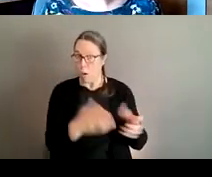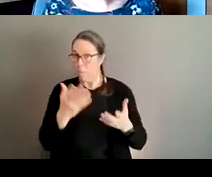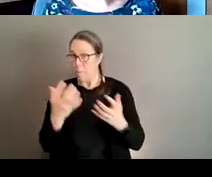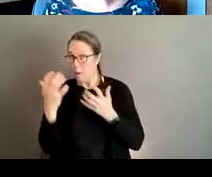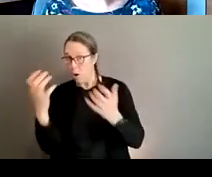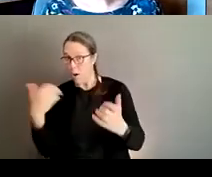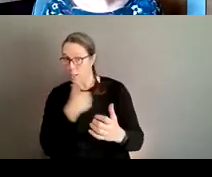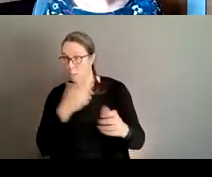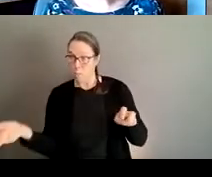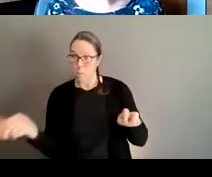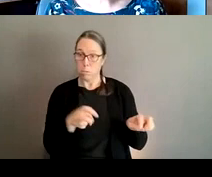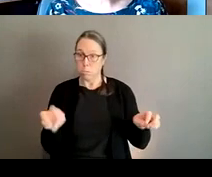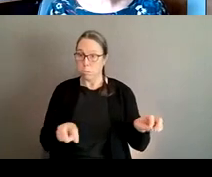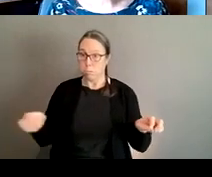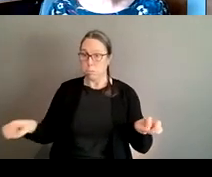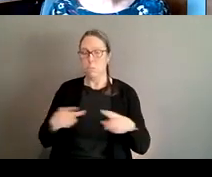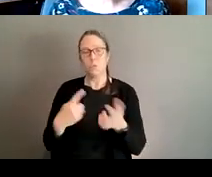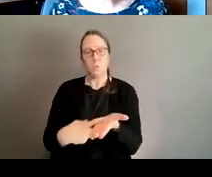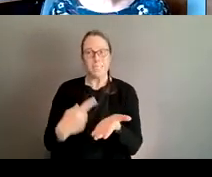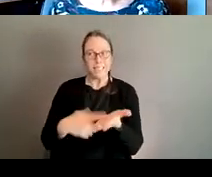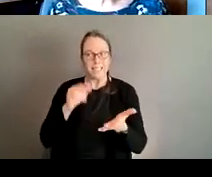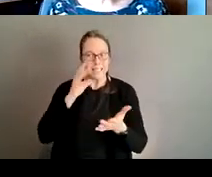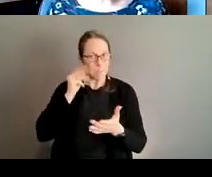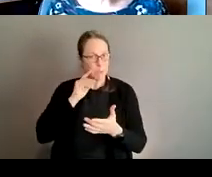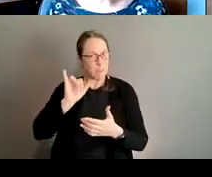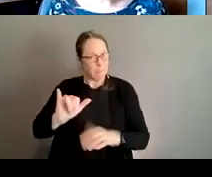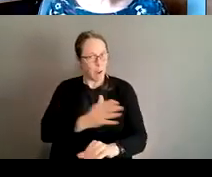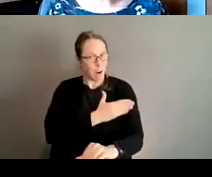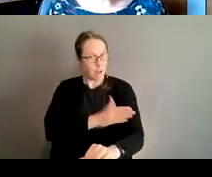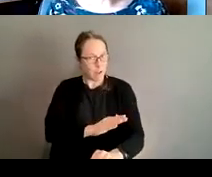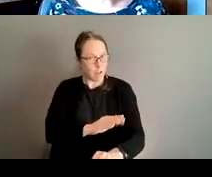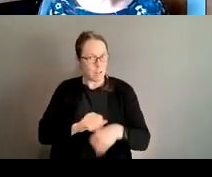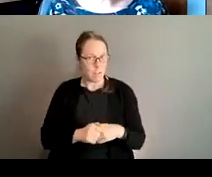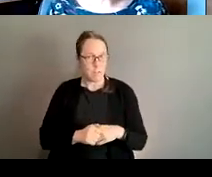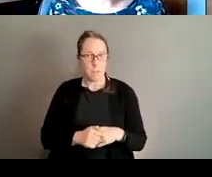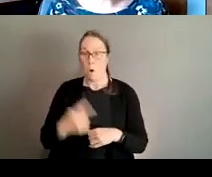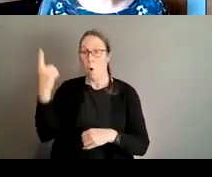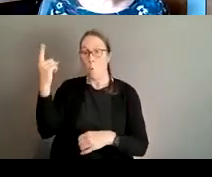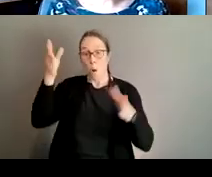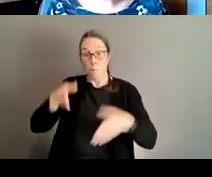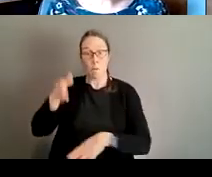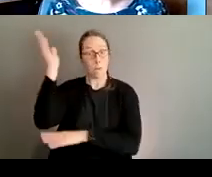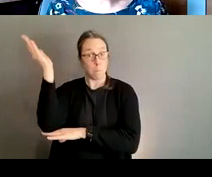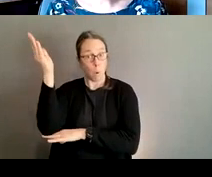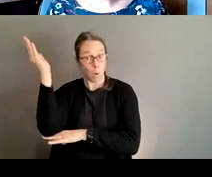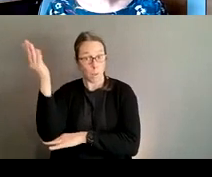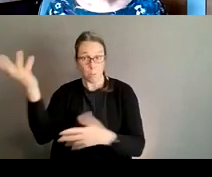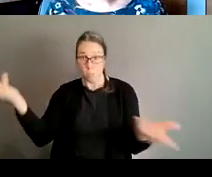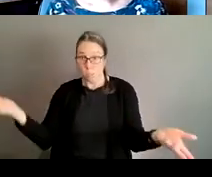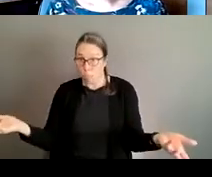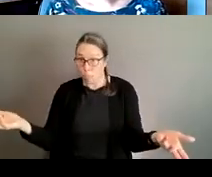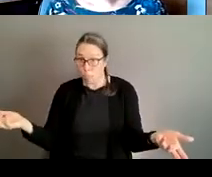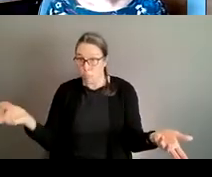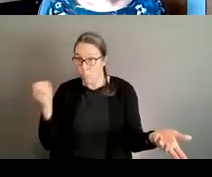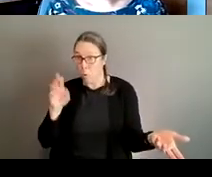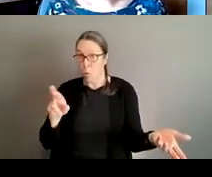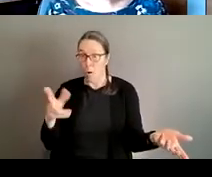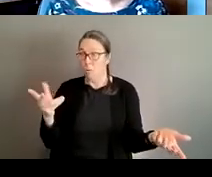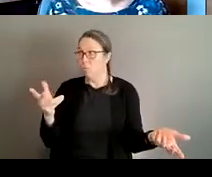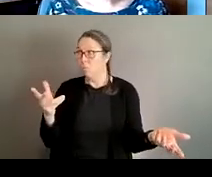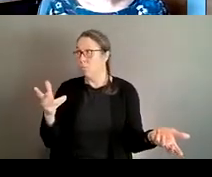to talk about the experience of that conference. Is it a one-person podium deal or oh my goodness